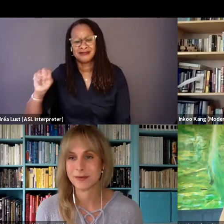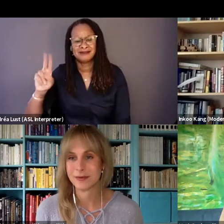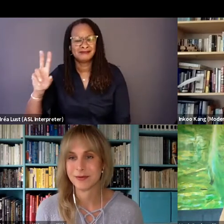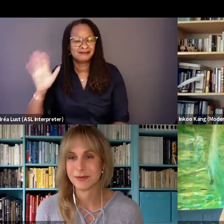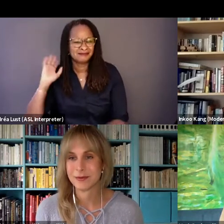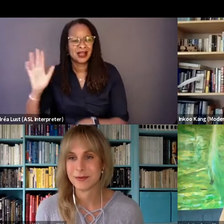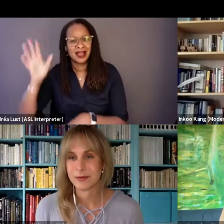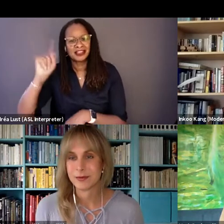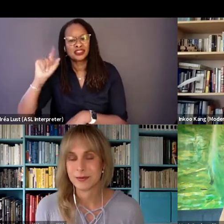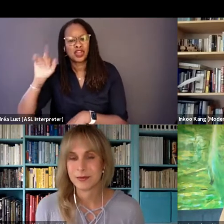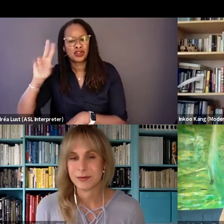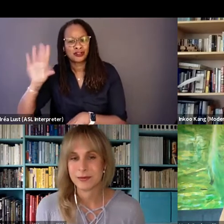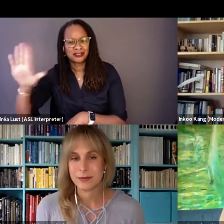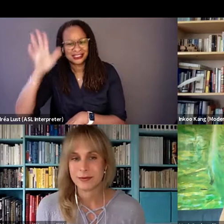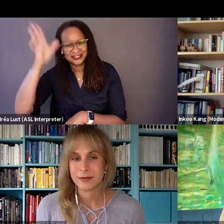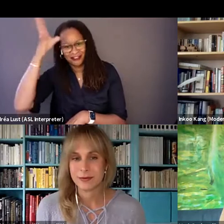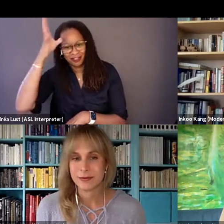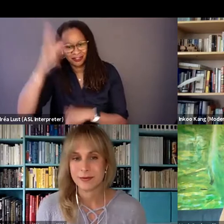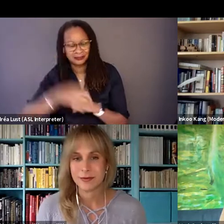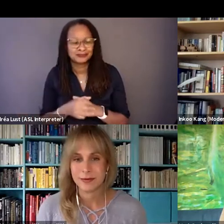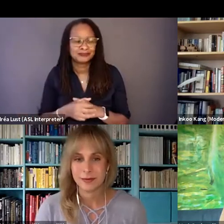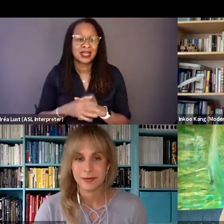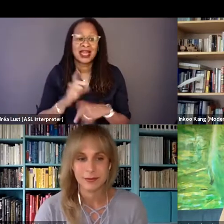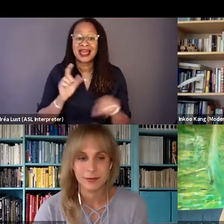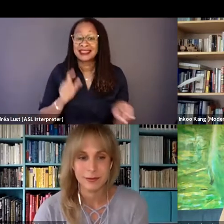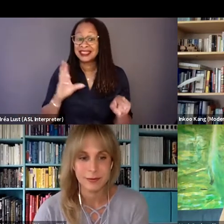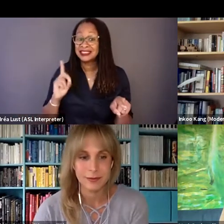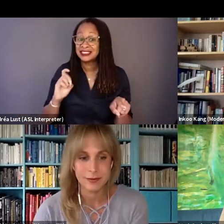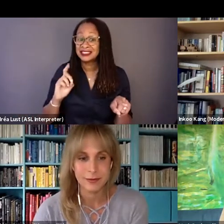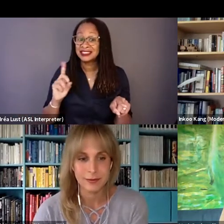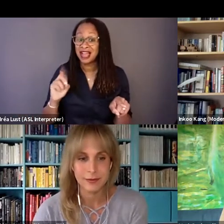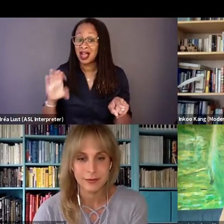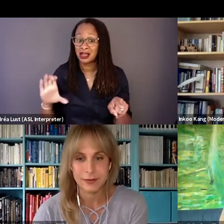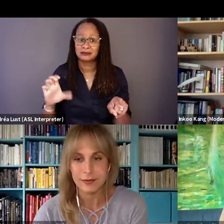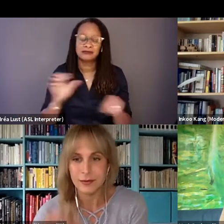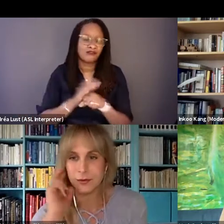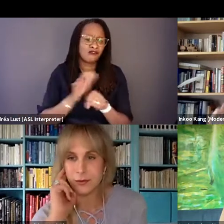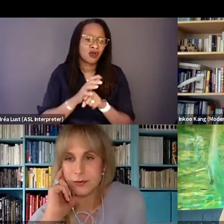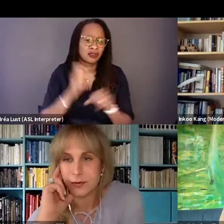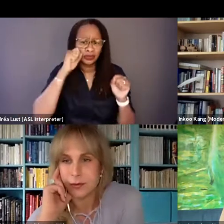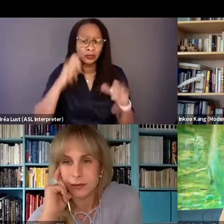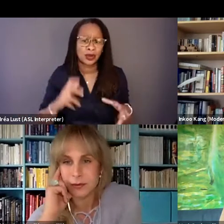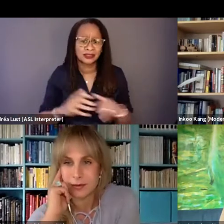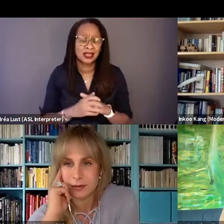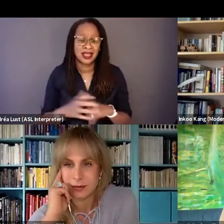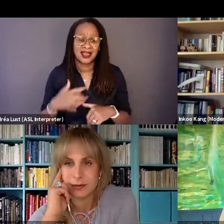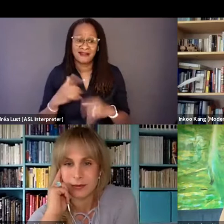This documentary is so full of surprises. And yet, I sort of felt like when it's revealed that Dick Carlson,